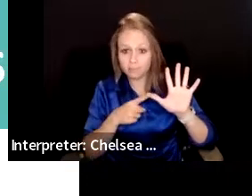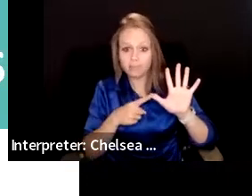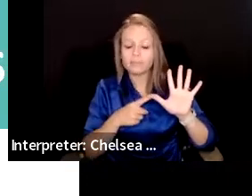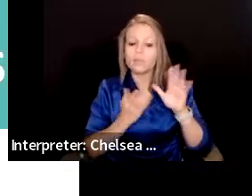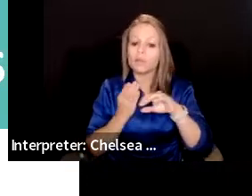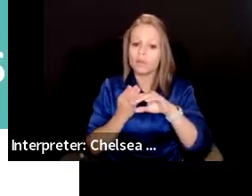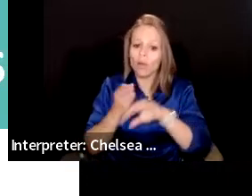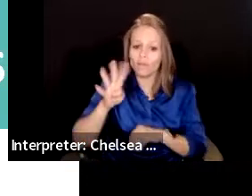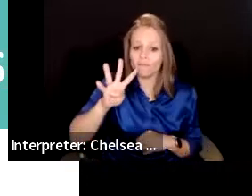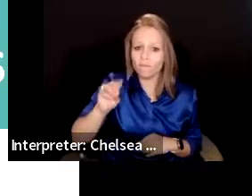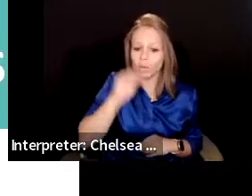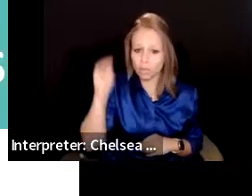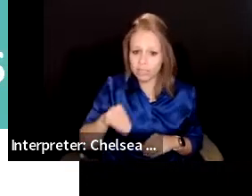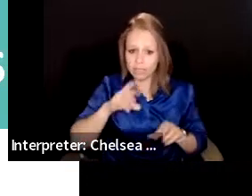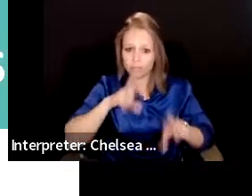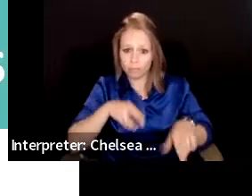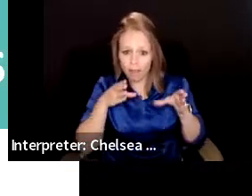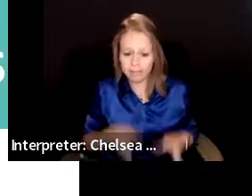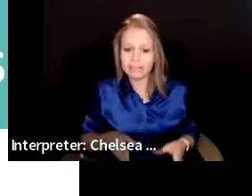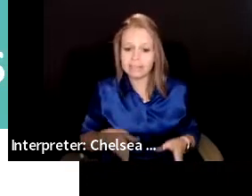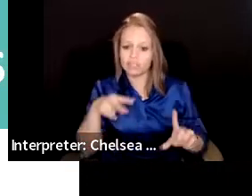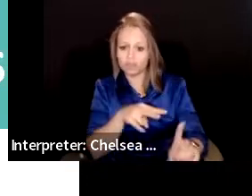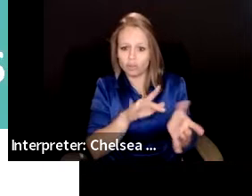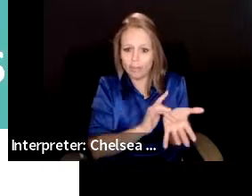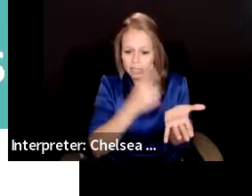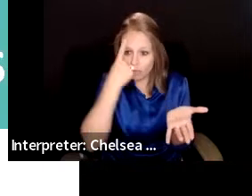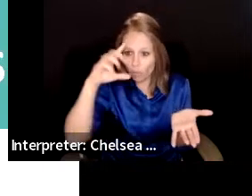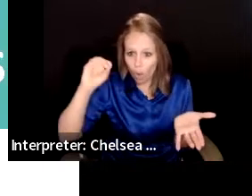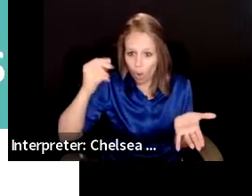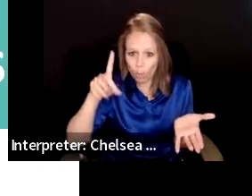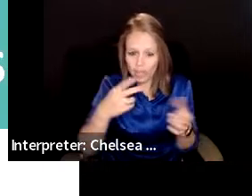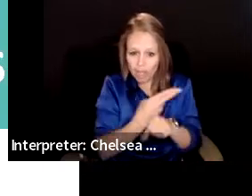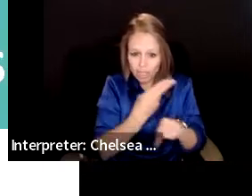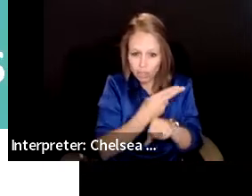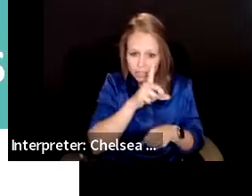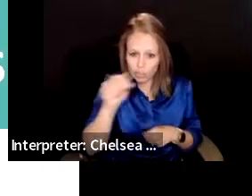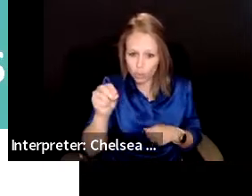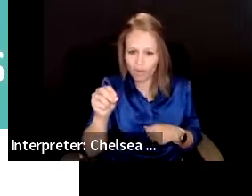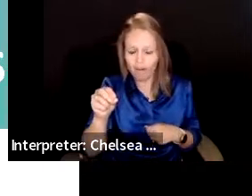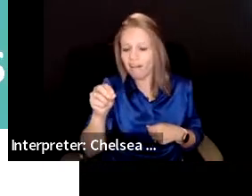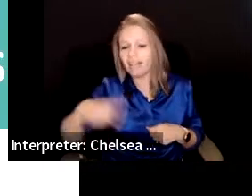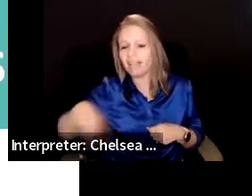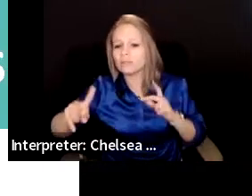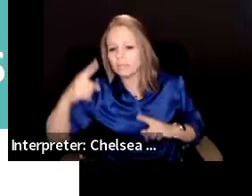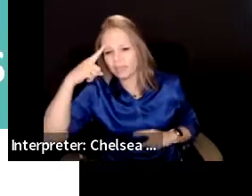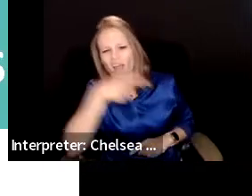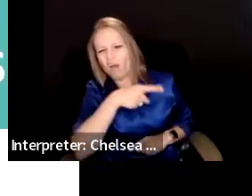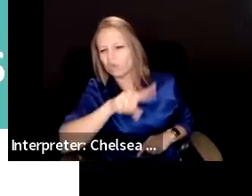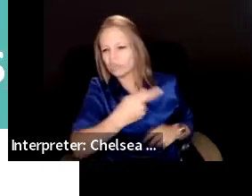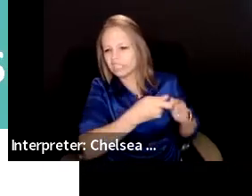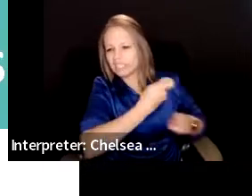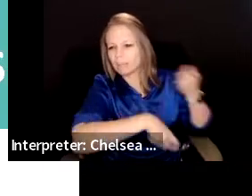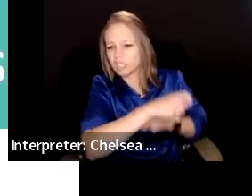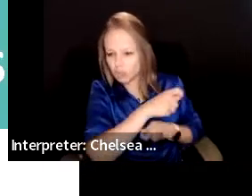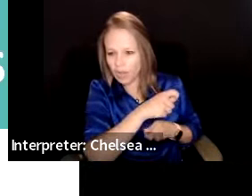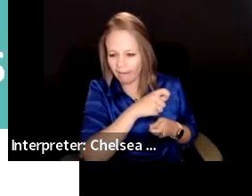as simply substituting one addiction for another. In particular, like I mentioned we did